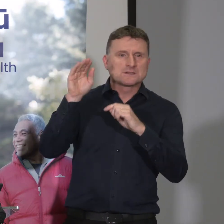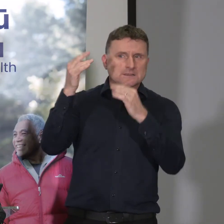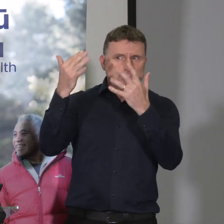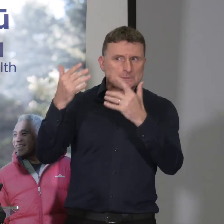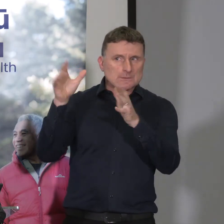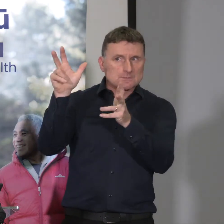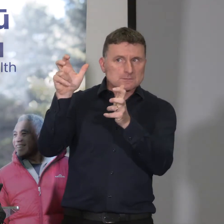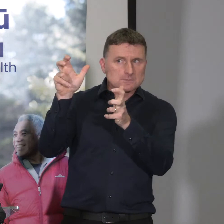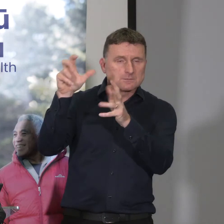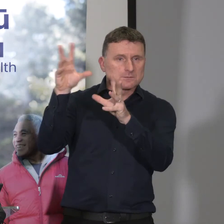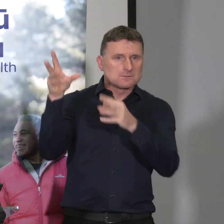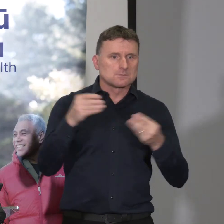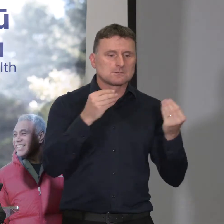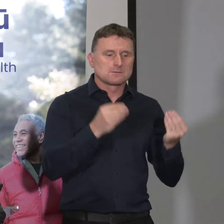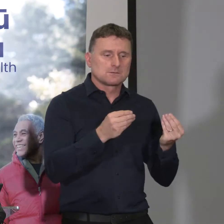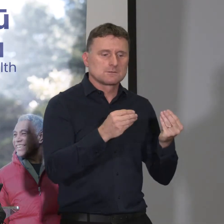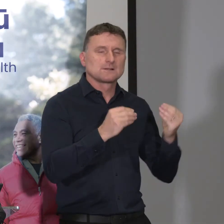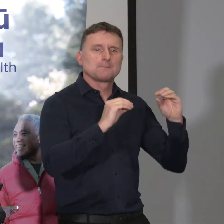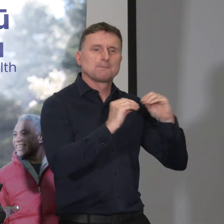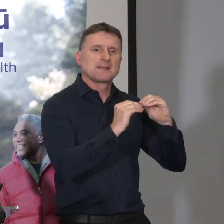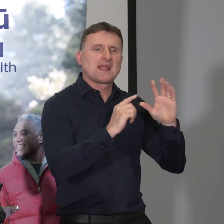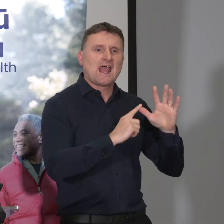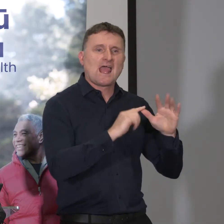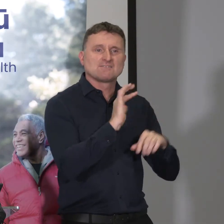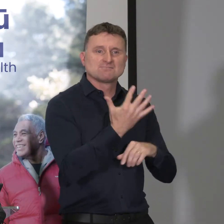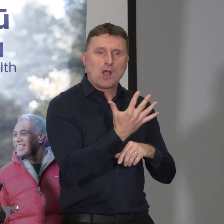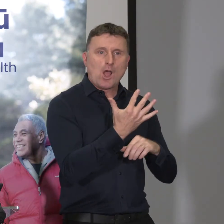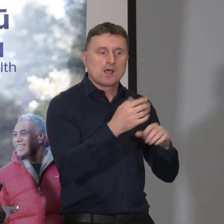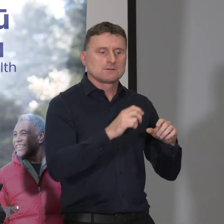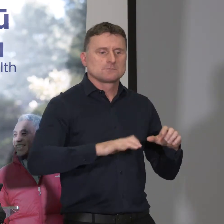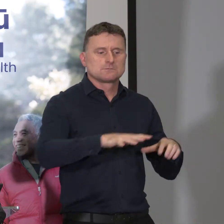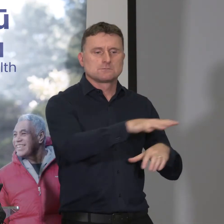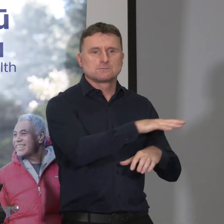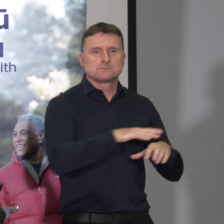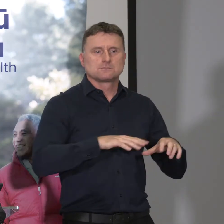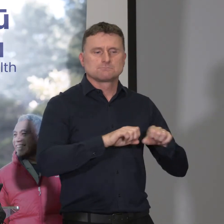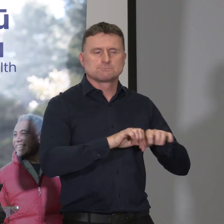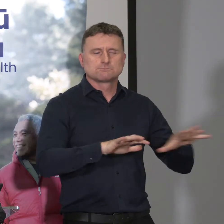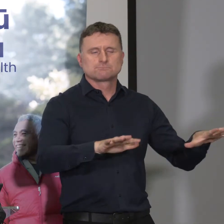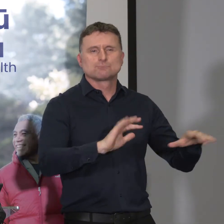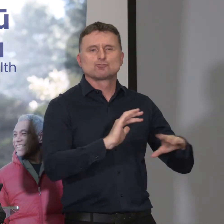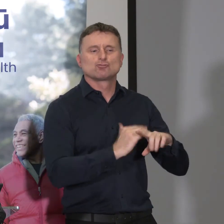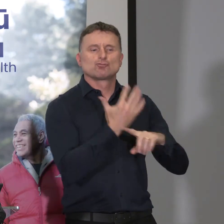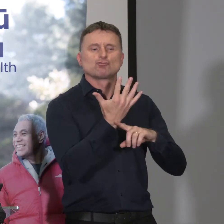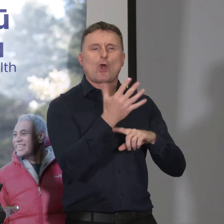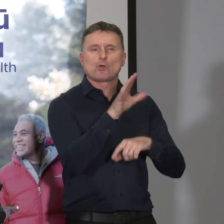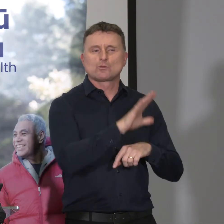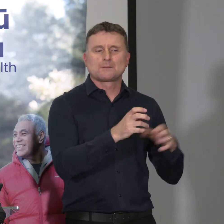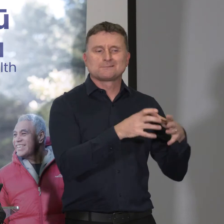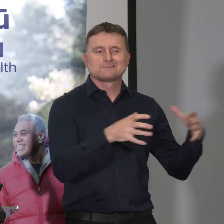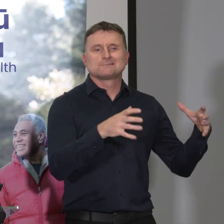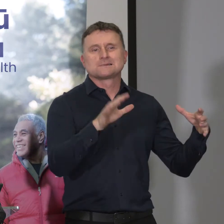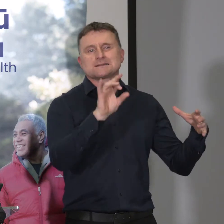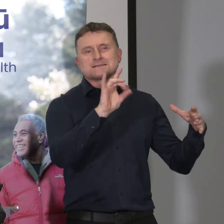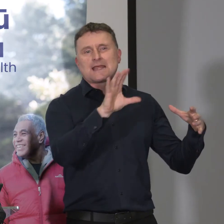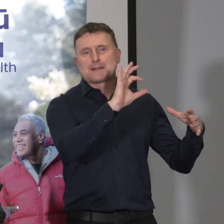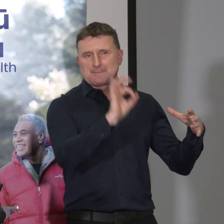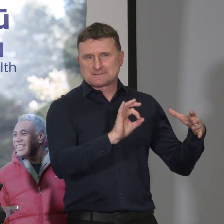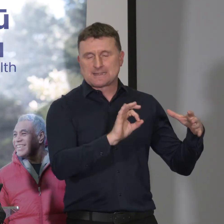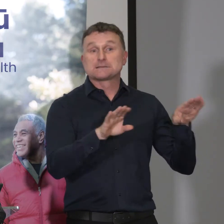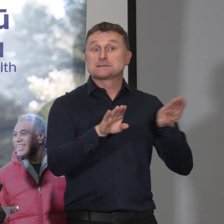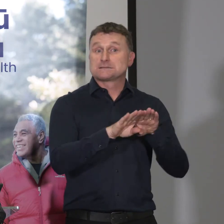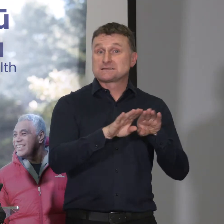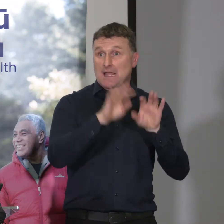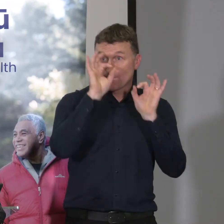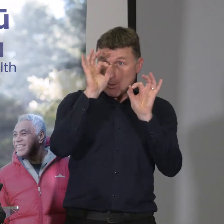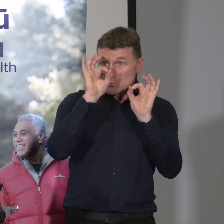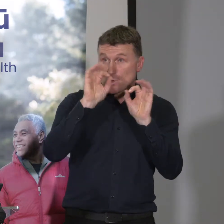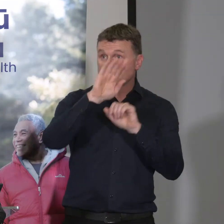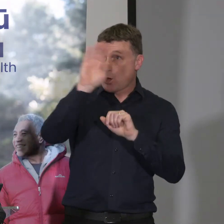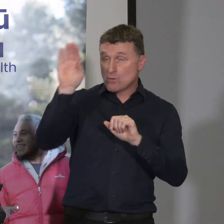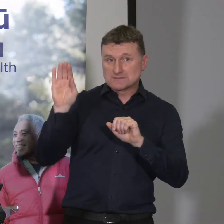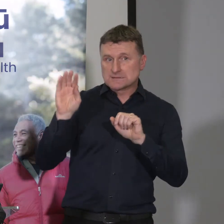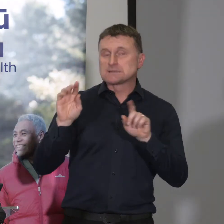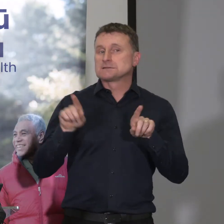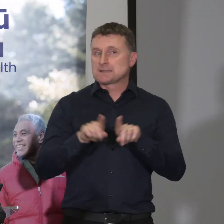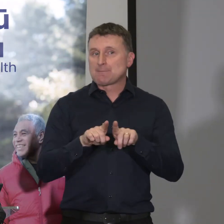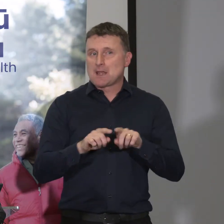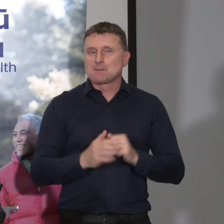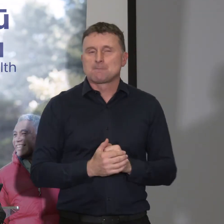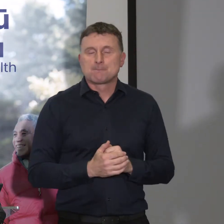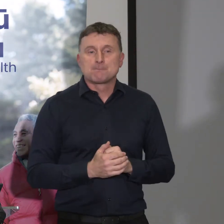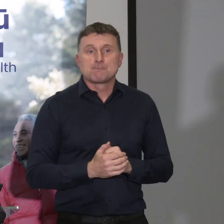the previous wave of BA5,